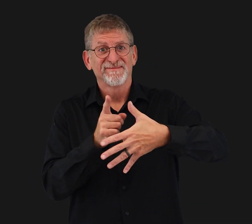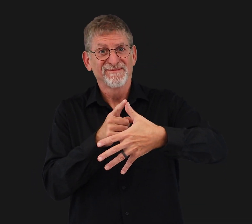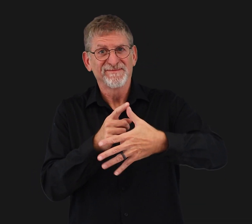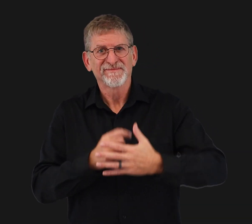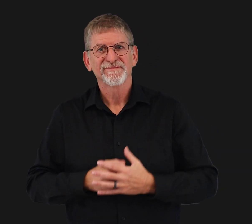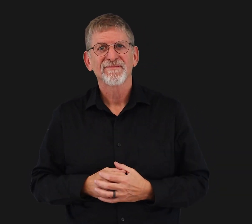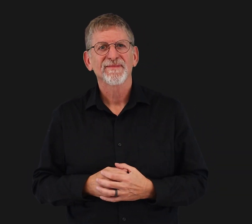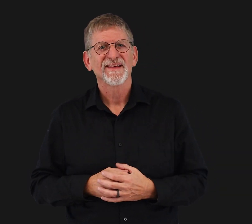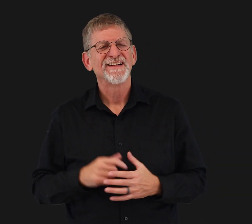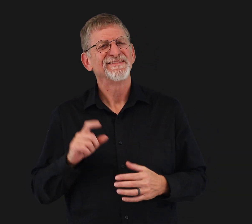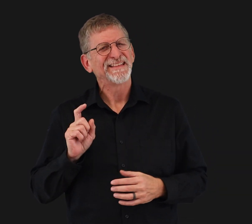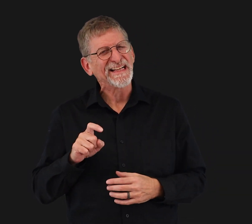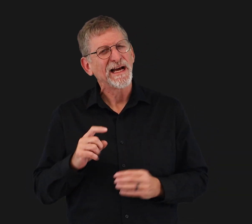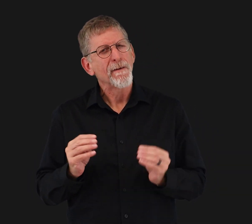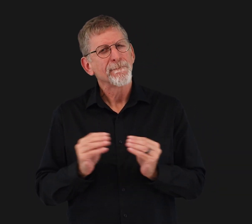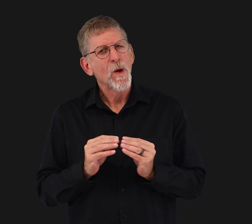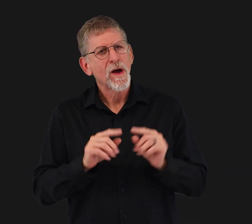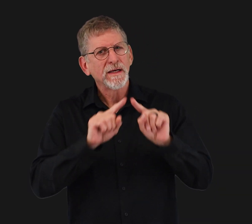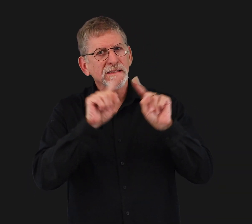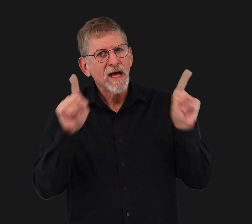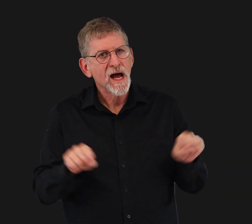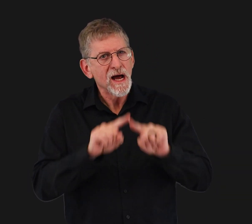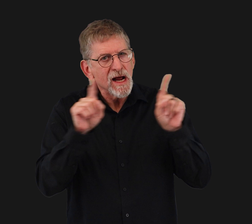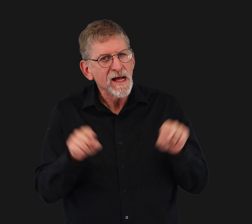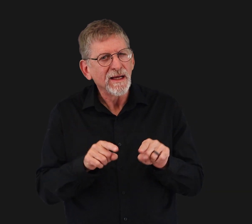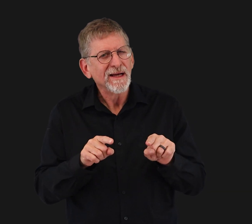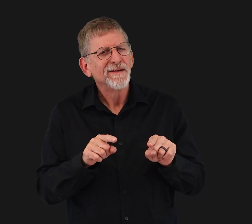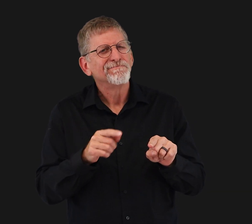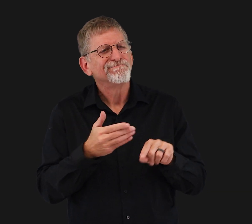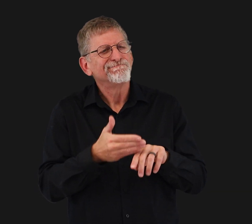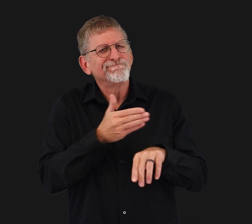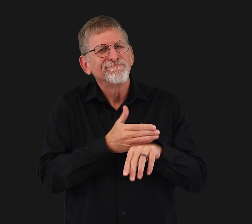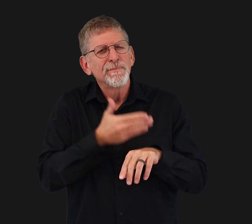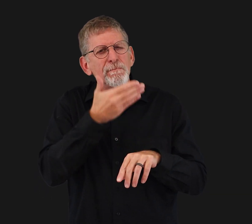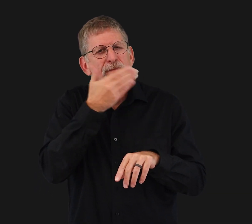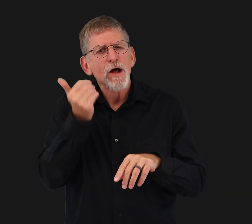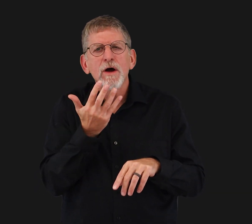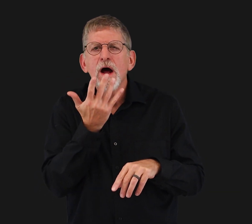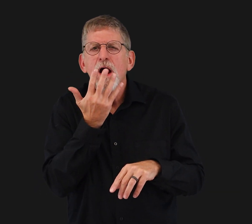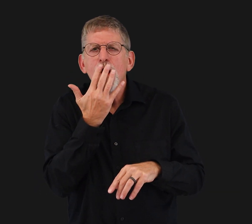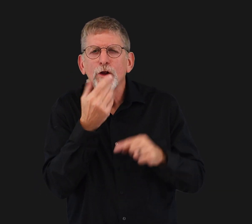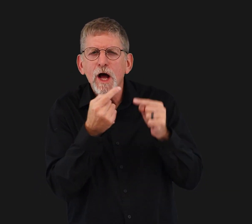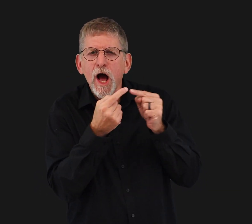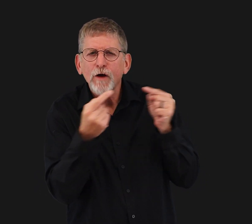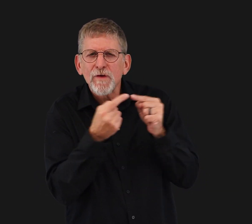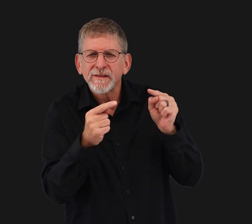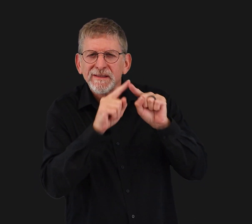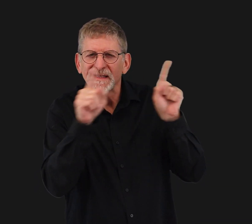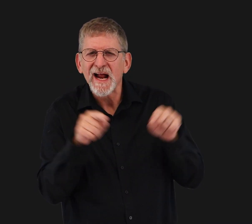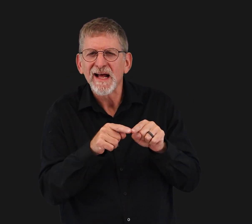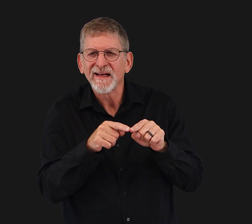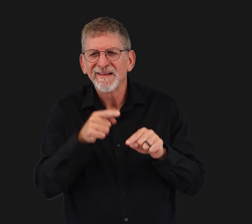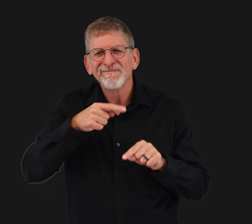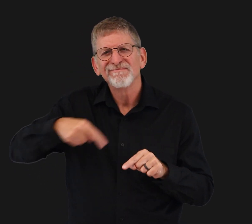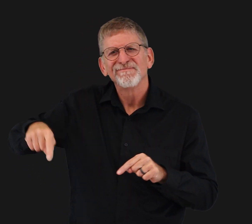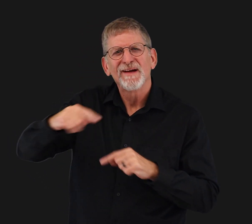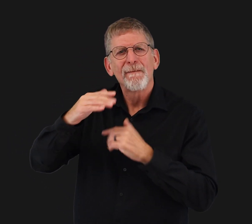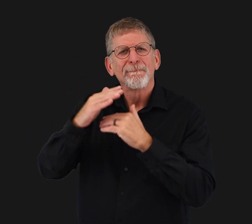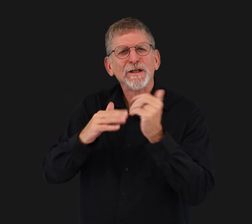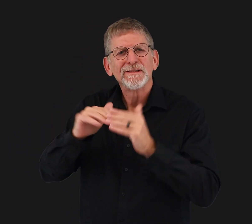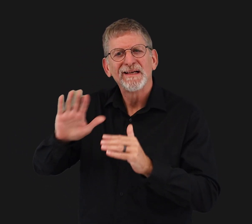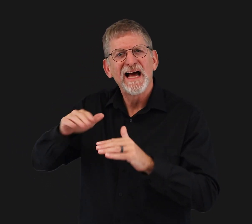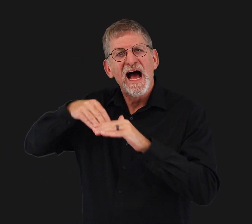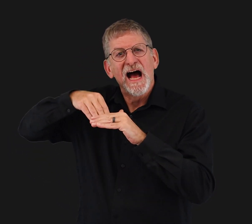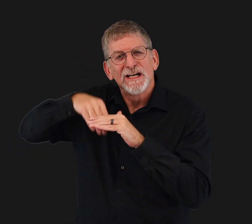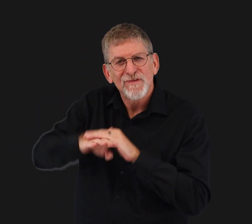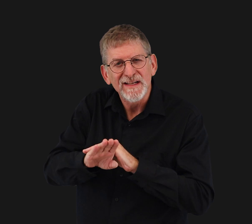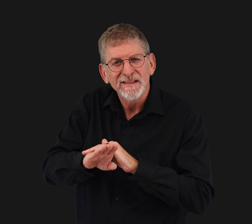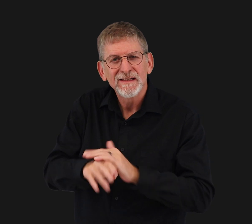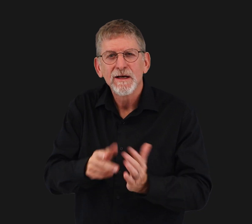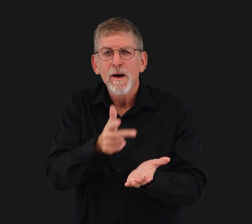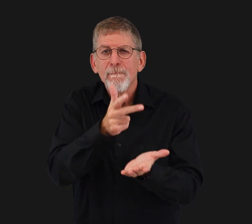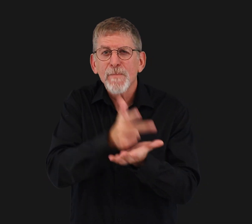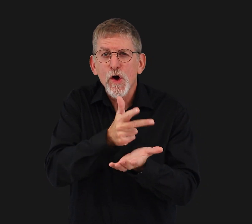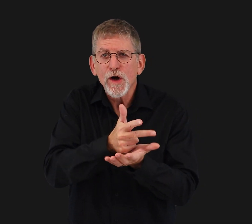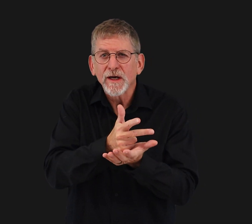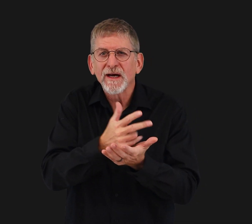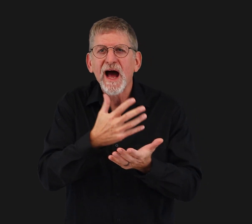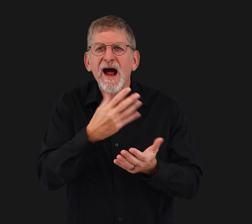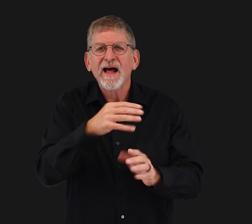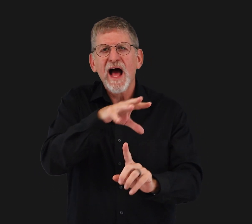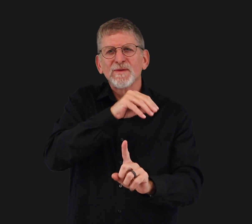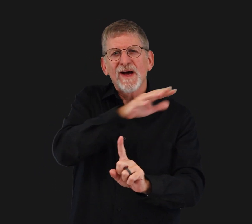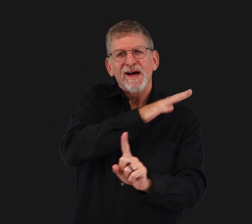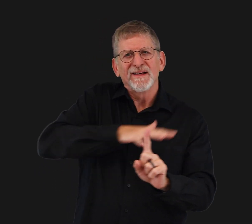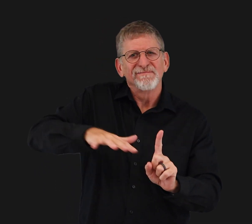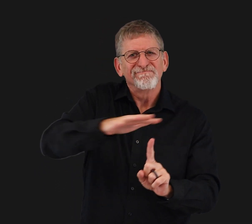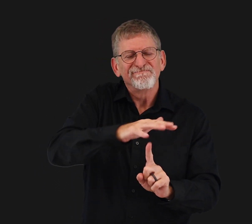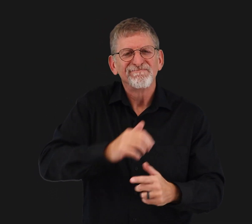• The need for more signs and better colour contrasting signage at our building’s entrance, parking and exterior